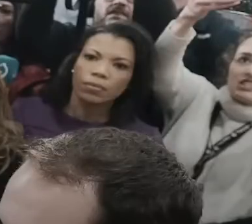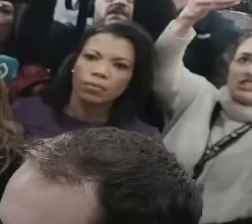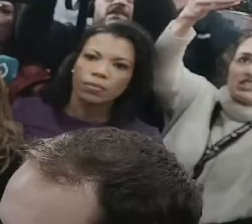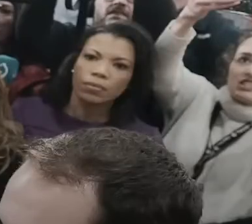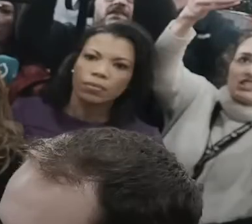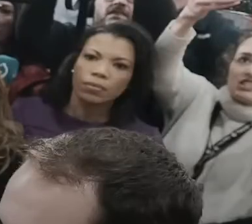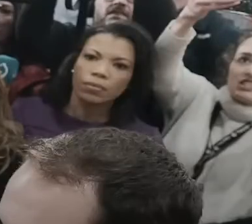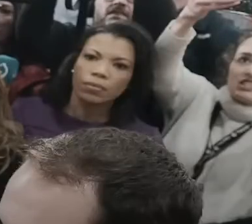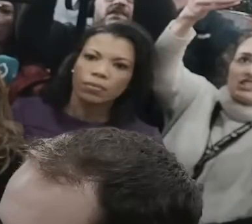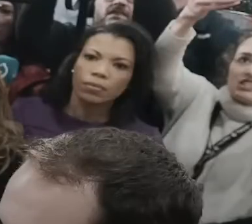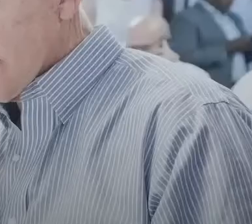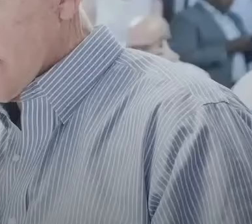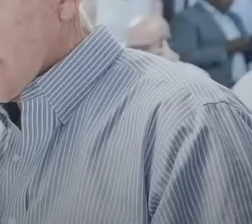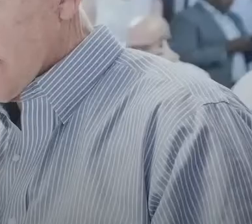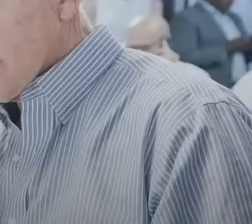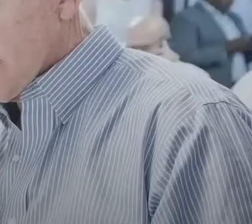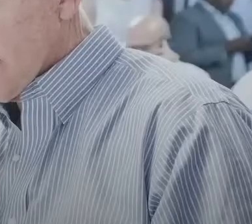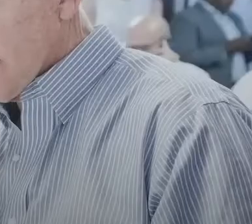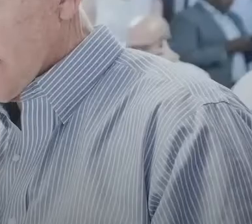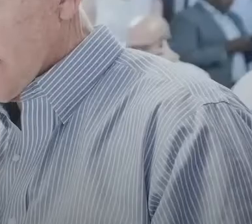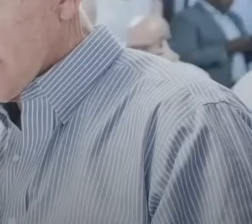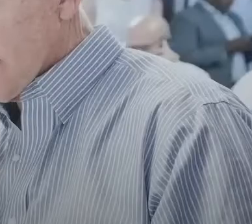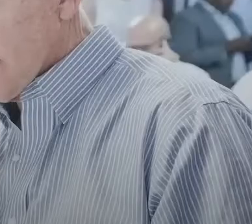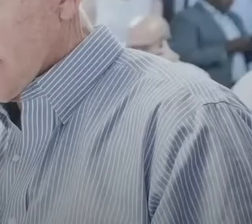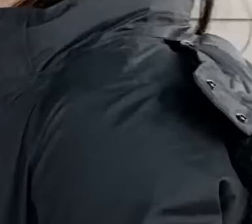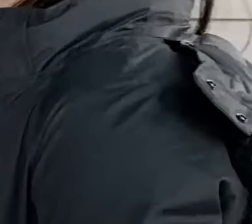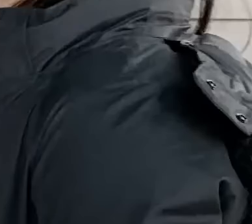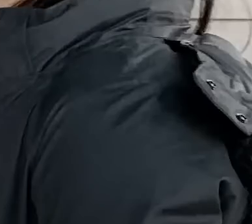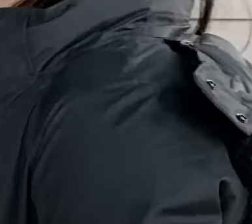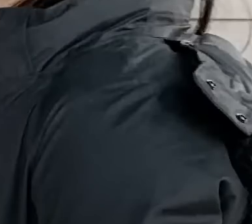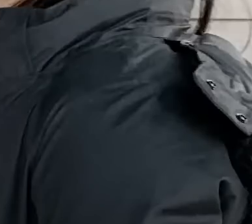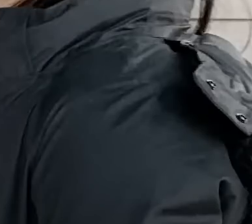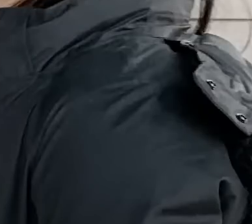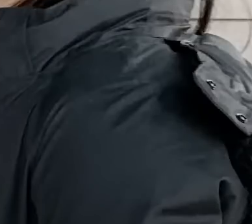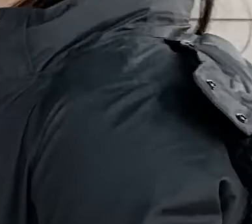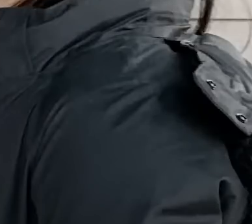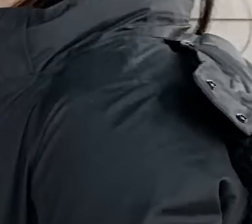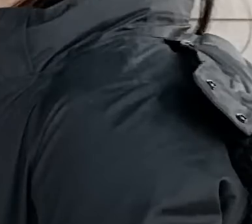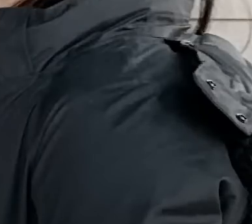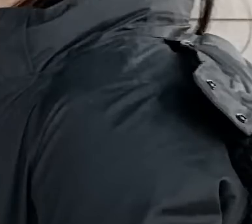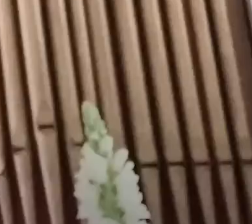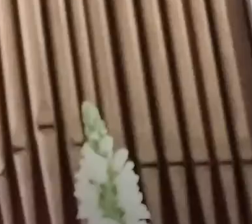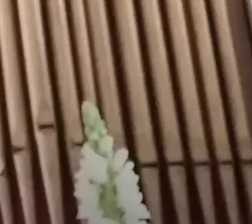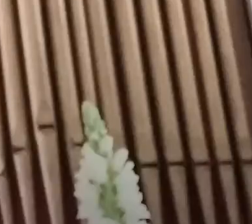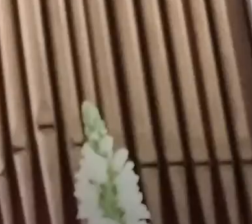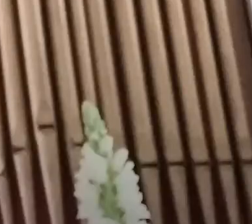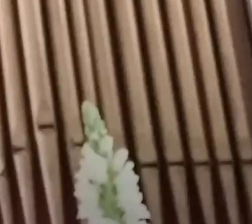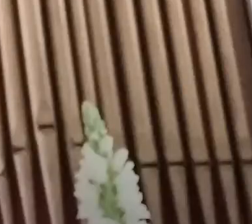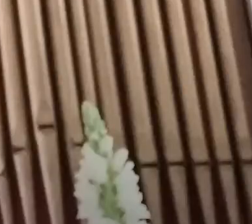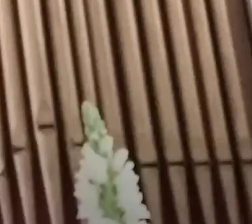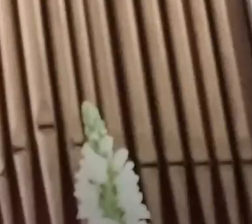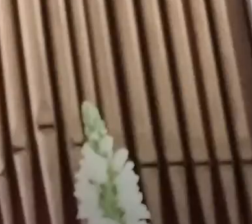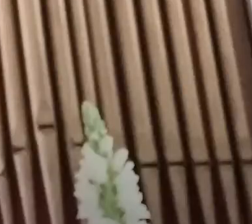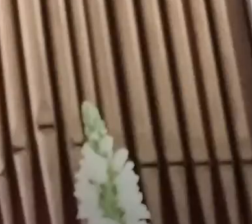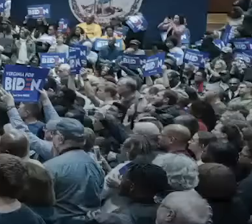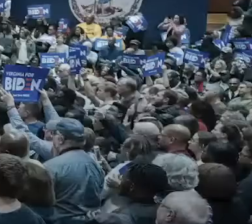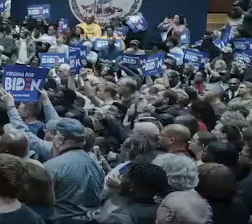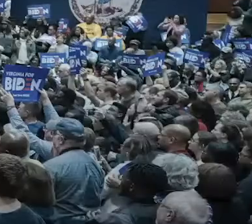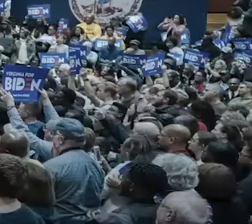AND NO ONE CAN TAKE THAT FROM US. THE MOVEMENT TO BRING IT BACK,